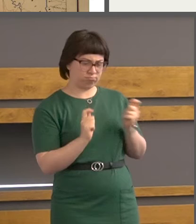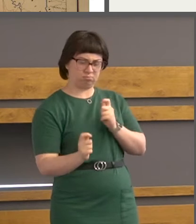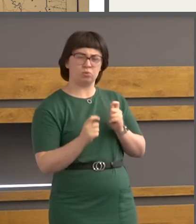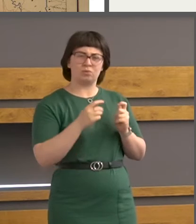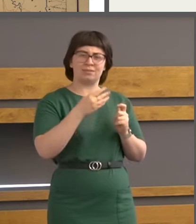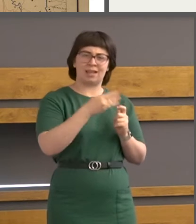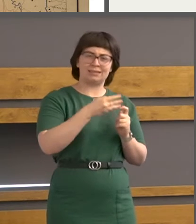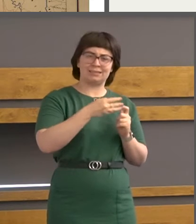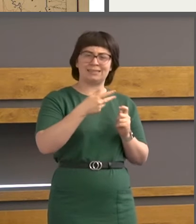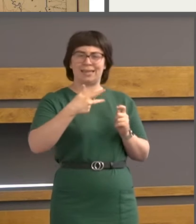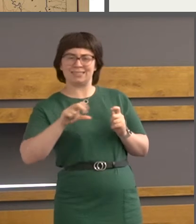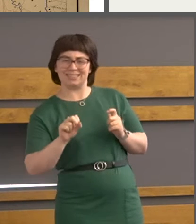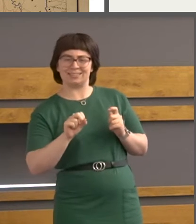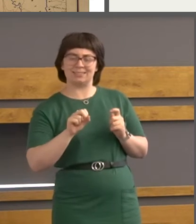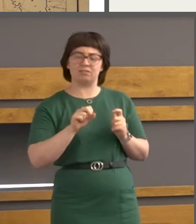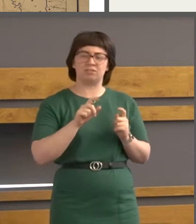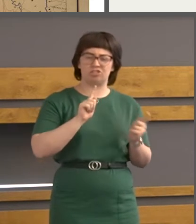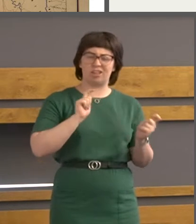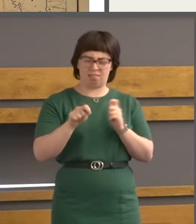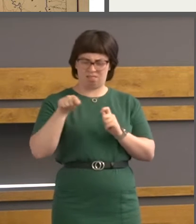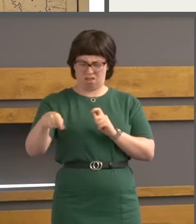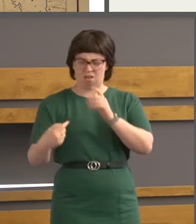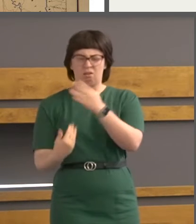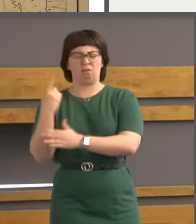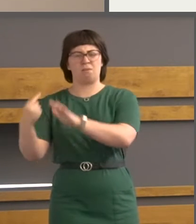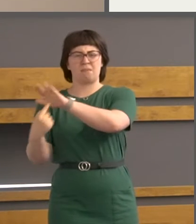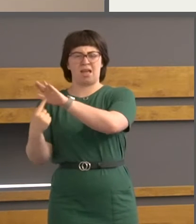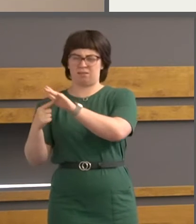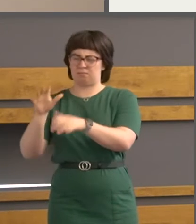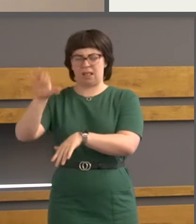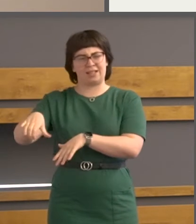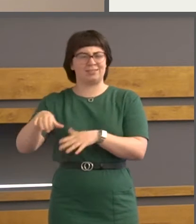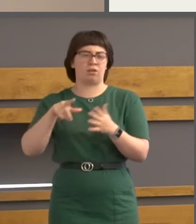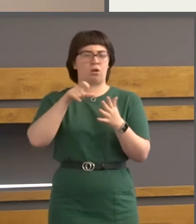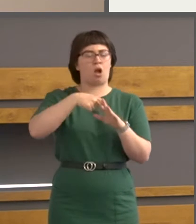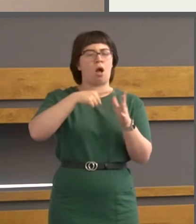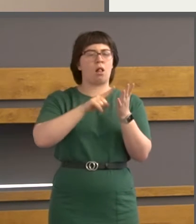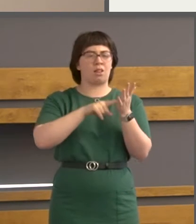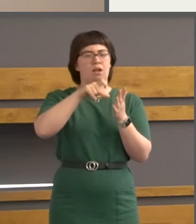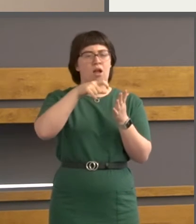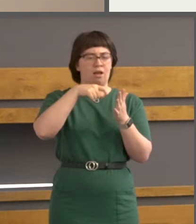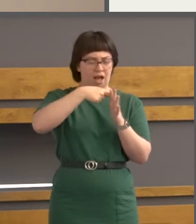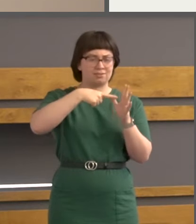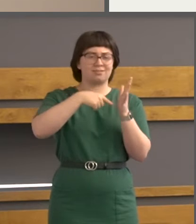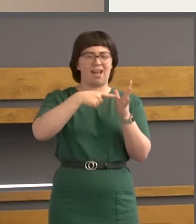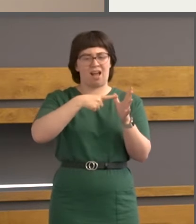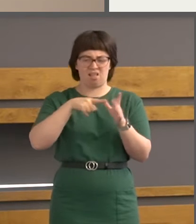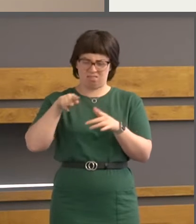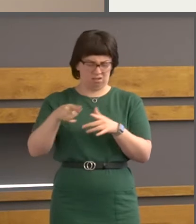when Calcutta or Kolkata then became the main producer and processor. And that led to the demise of the Dundee industry,